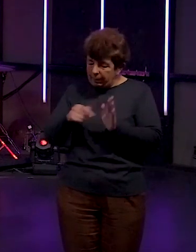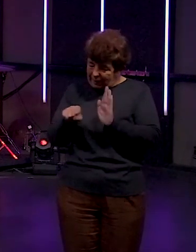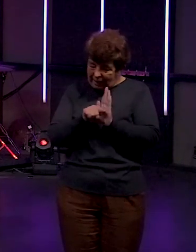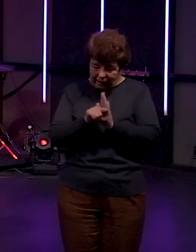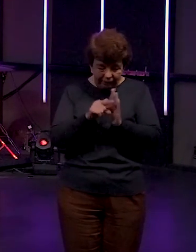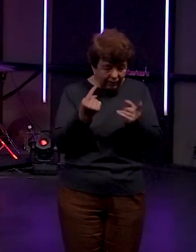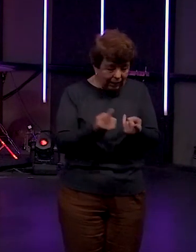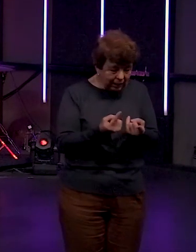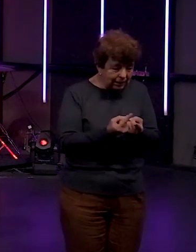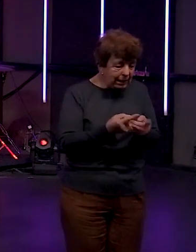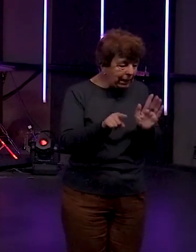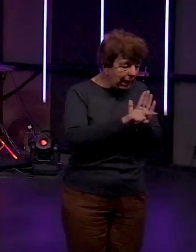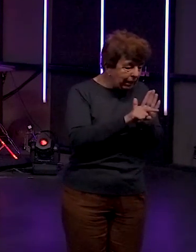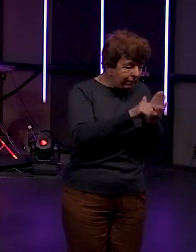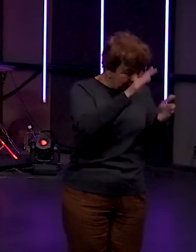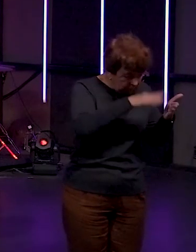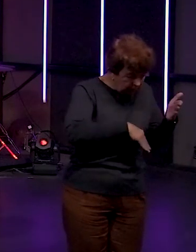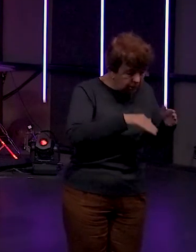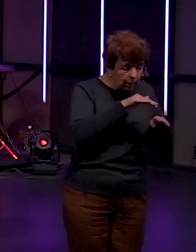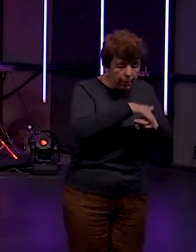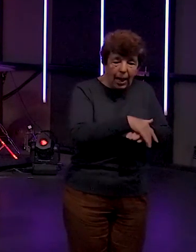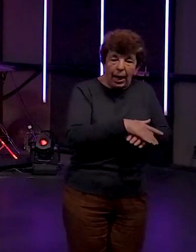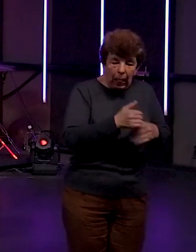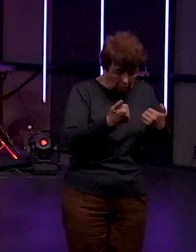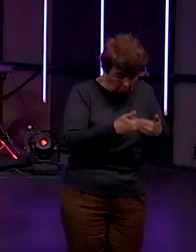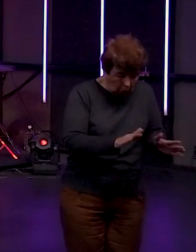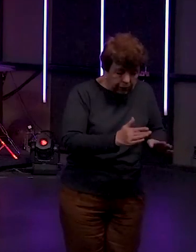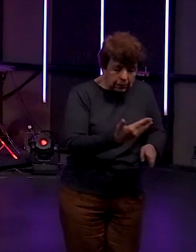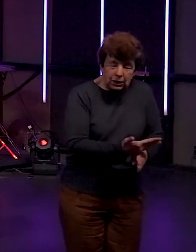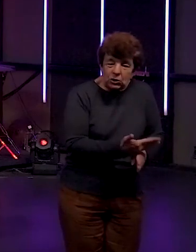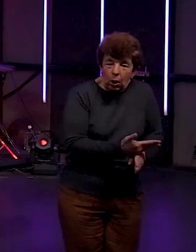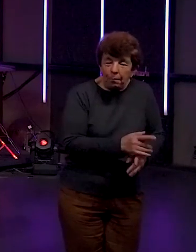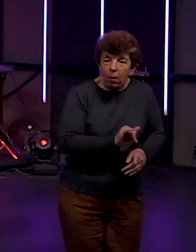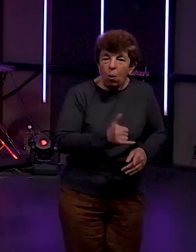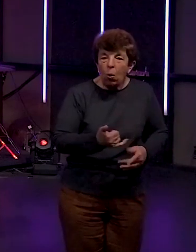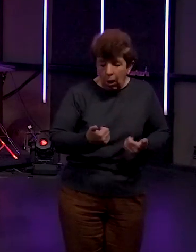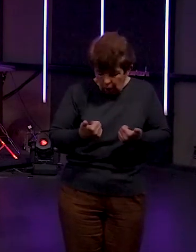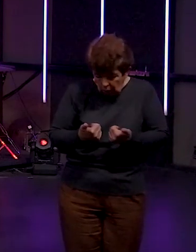the negative experiences about like losing a job or losing somebody